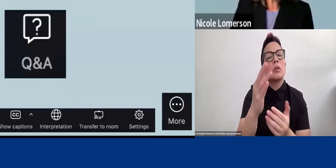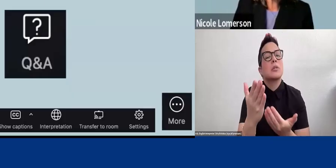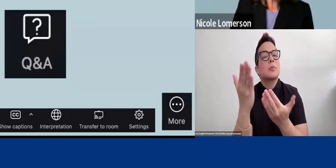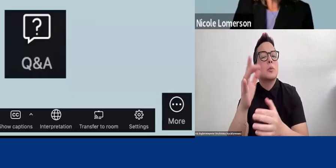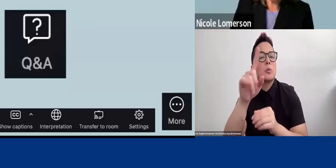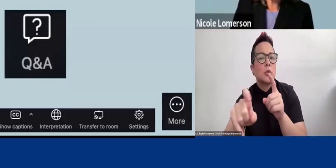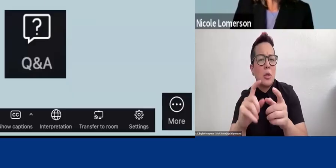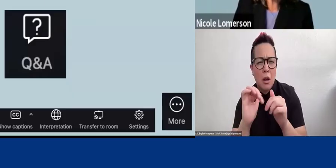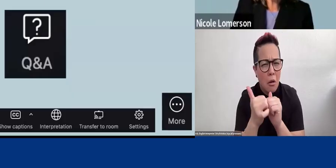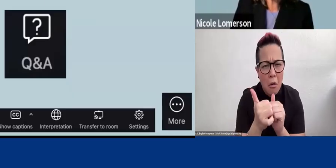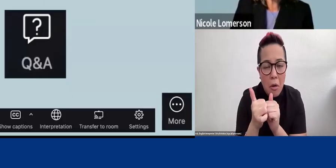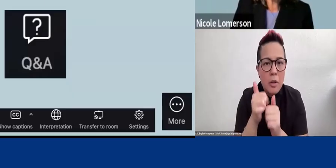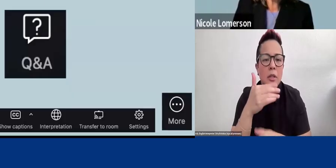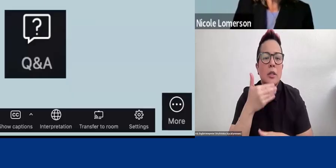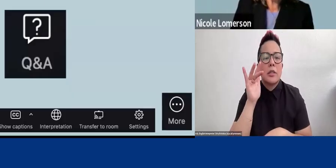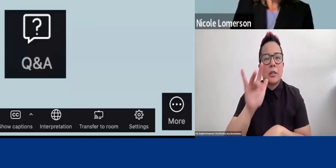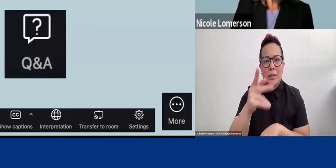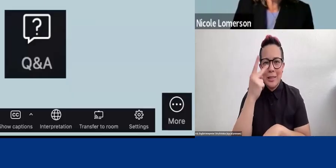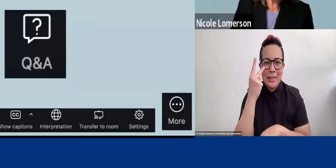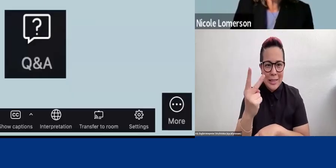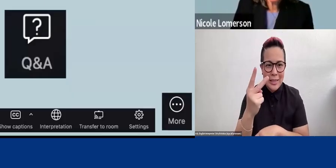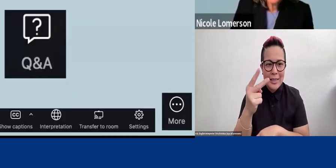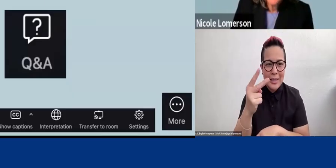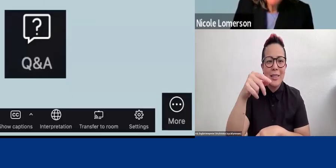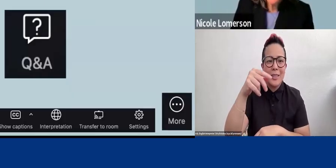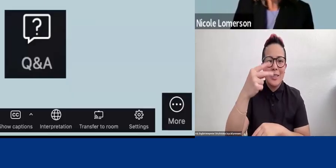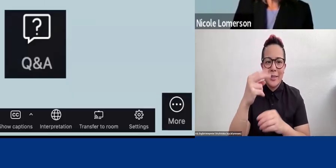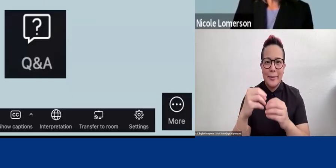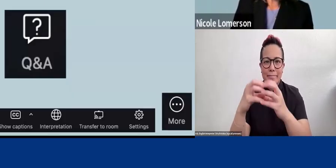click the button with the two speech bubbles that